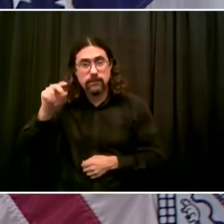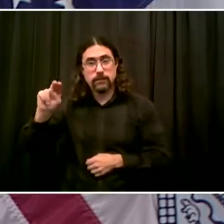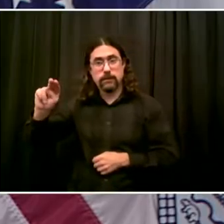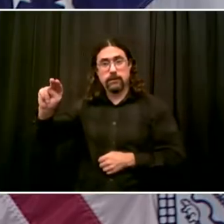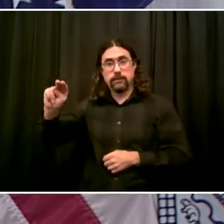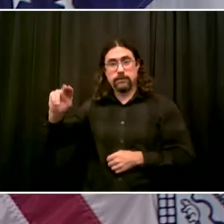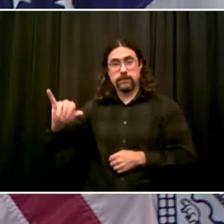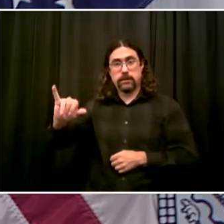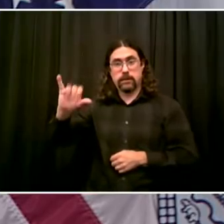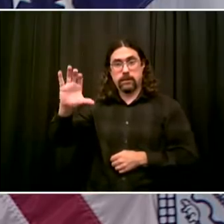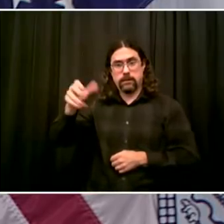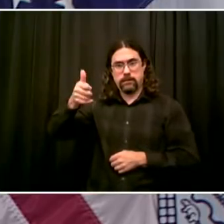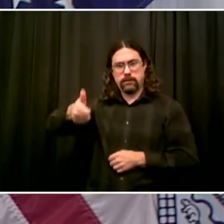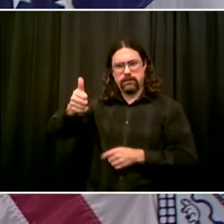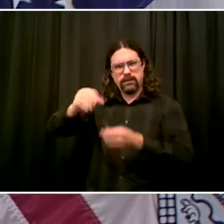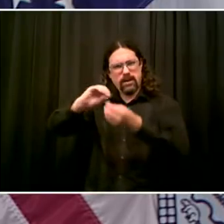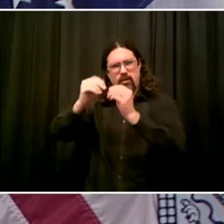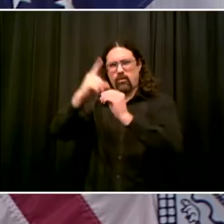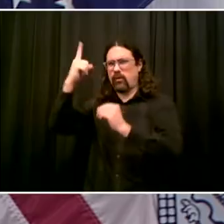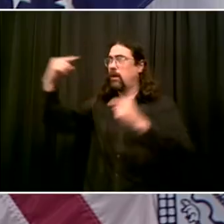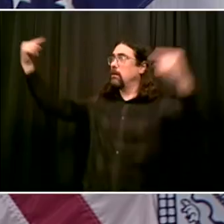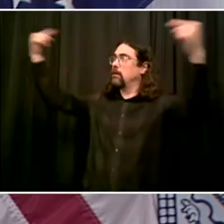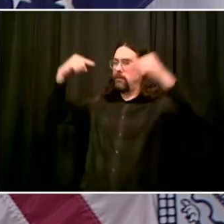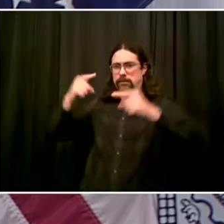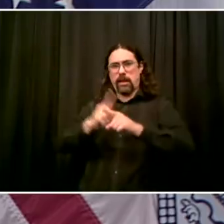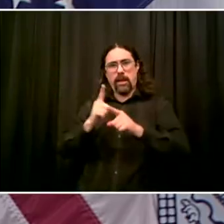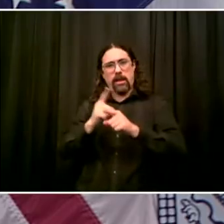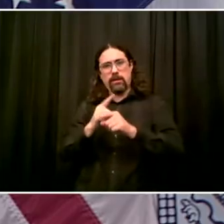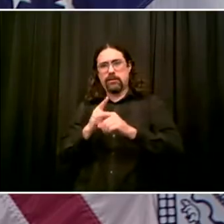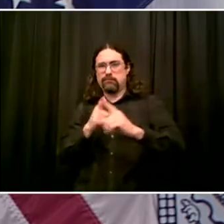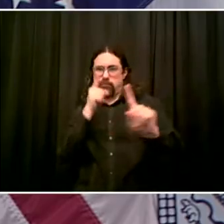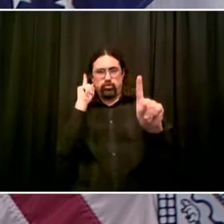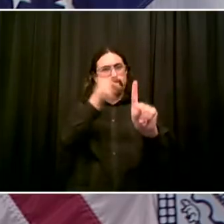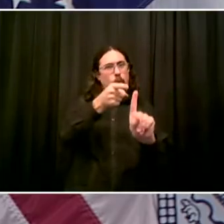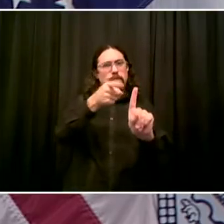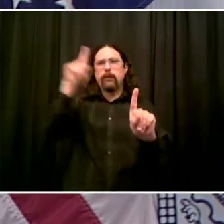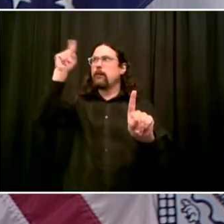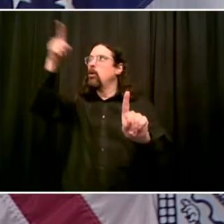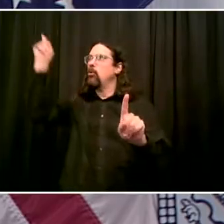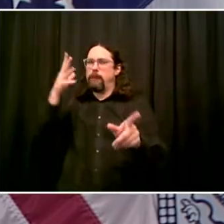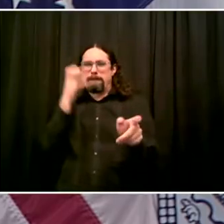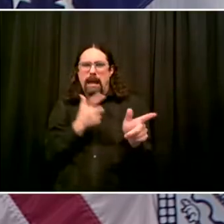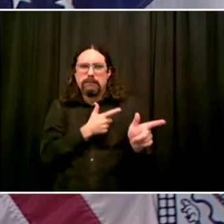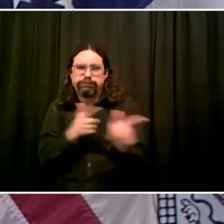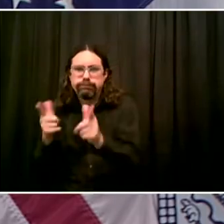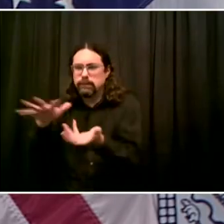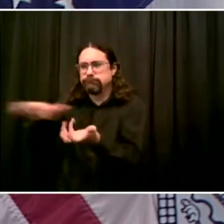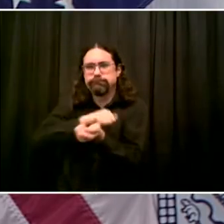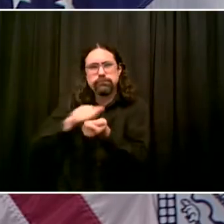THE NUMBER ONE TERROR TARGET IN AMERICA. WE ARE MAKING SURE IN THIS BUDGET THAT WE PROTECT THE